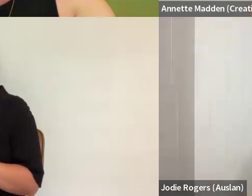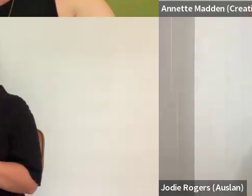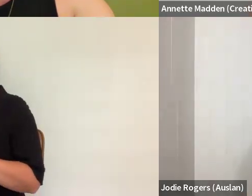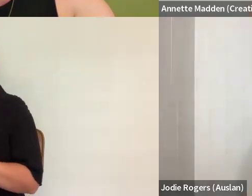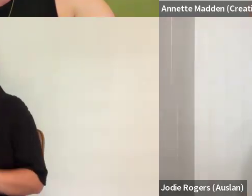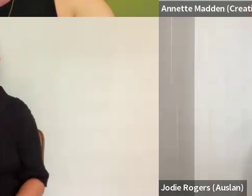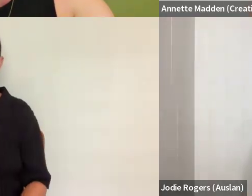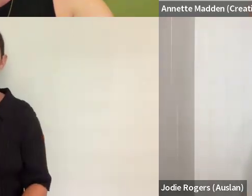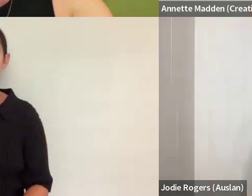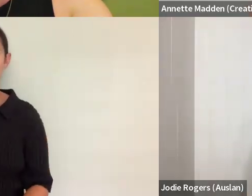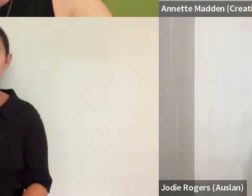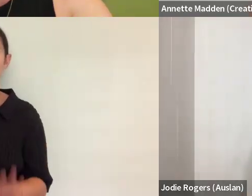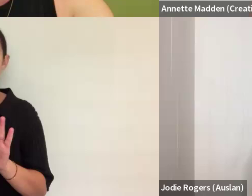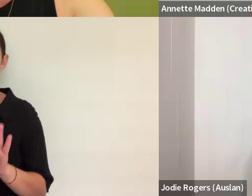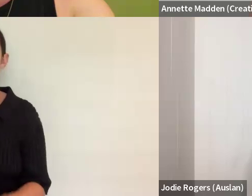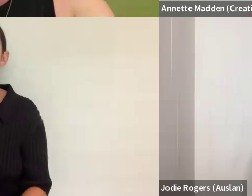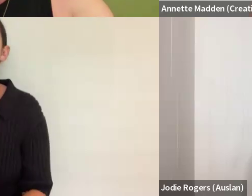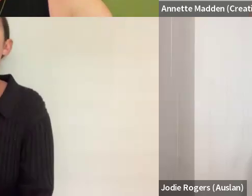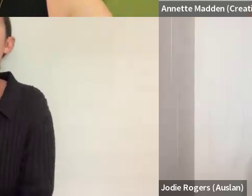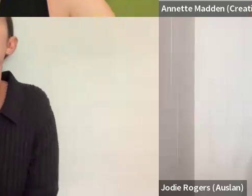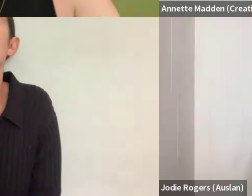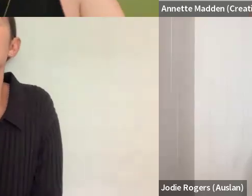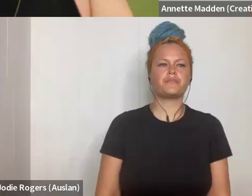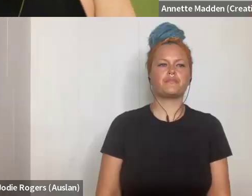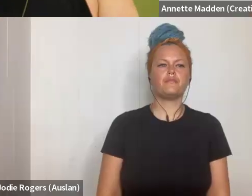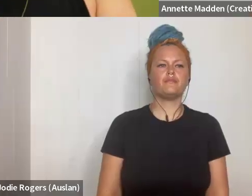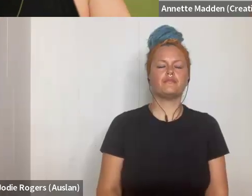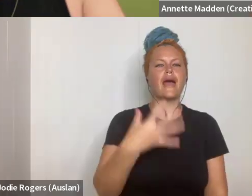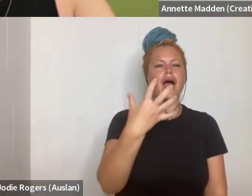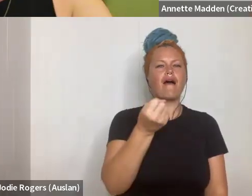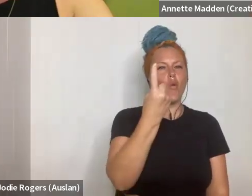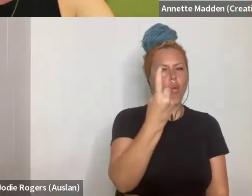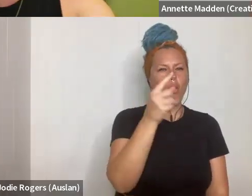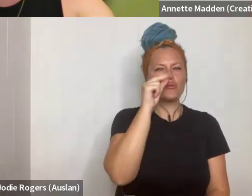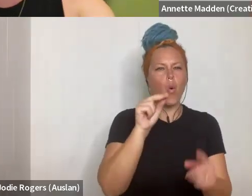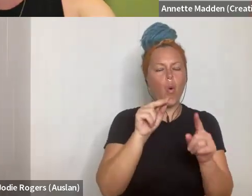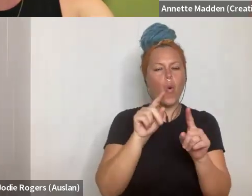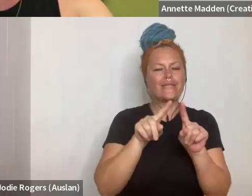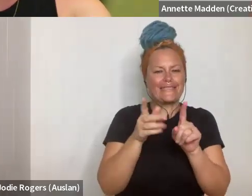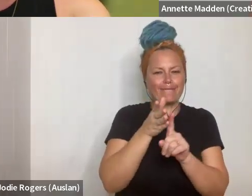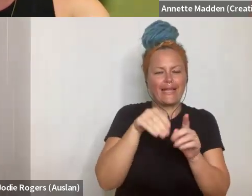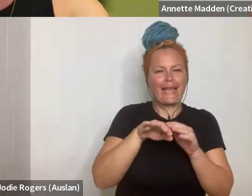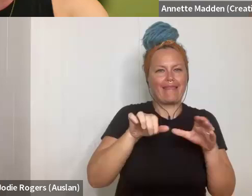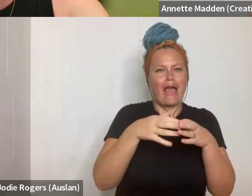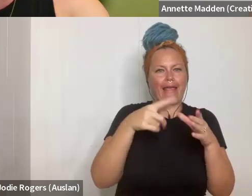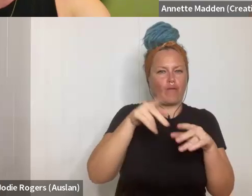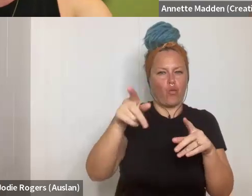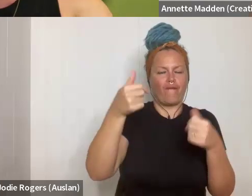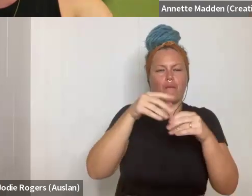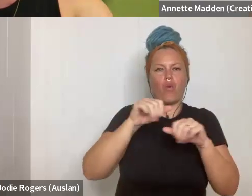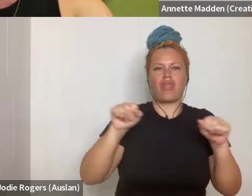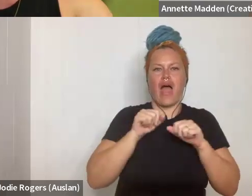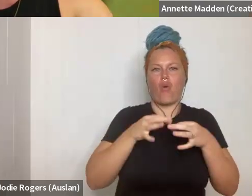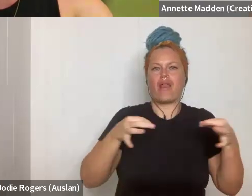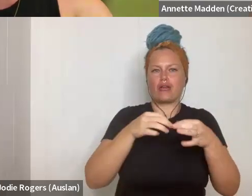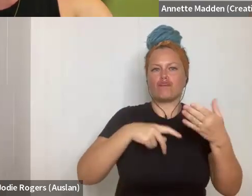and go through a rigorous process